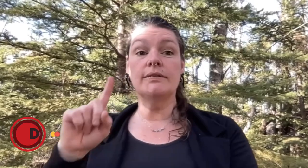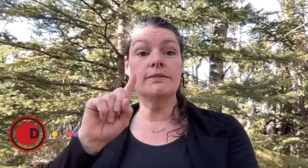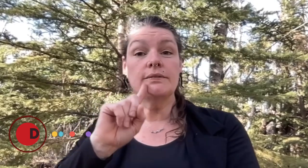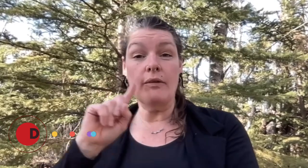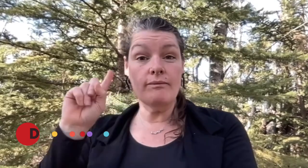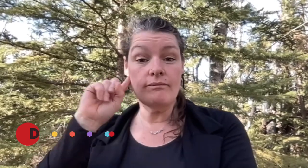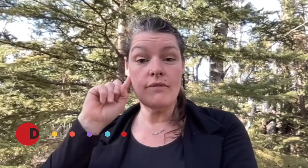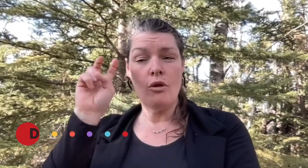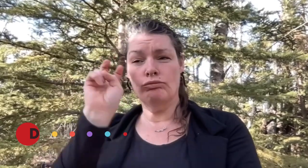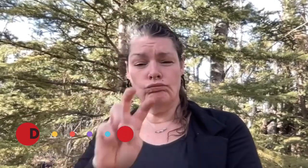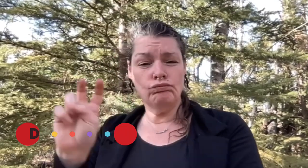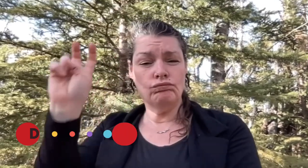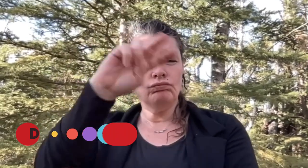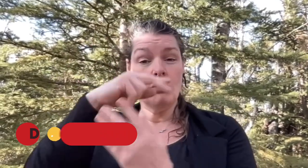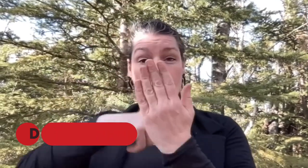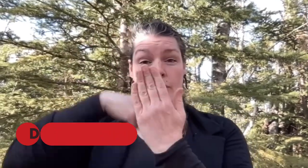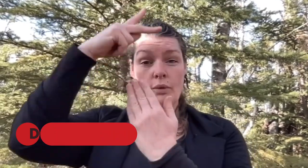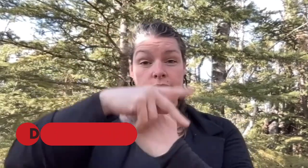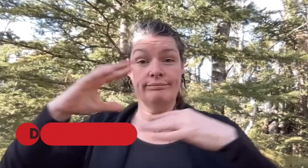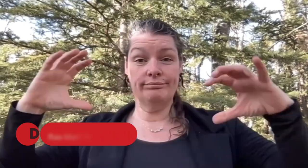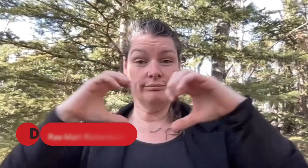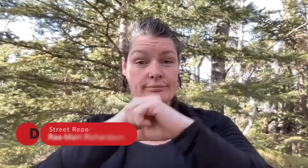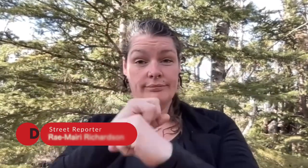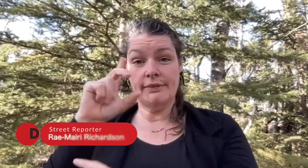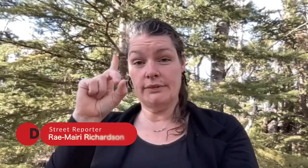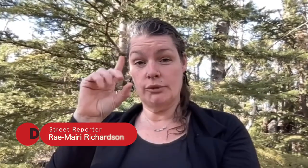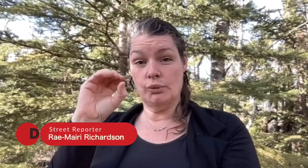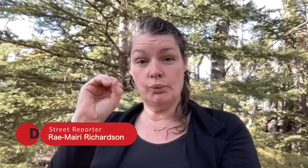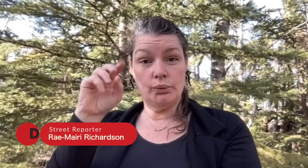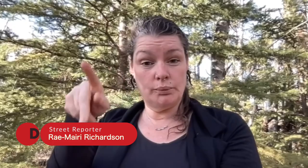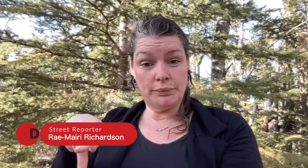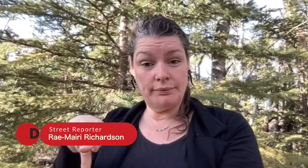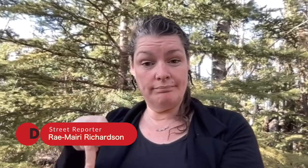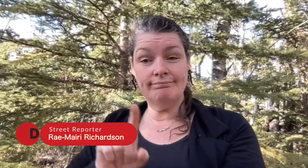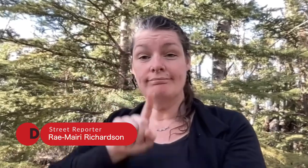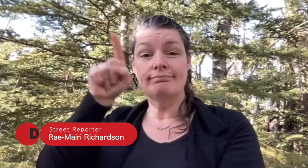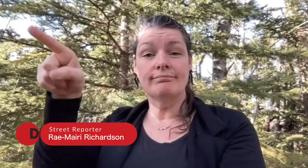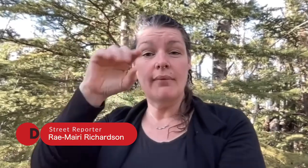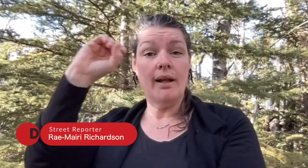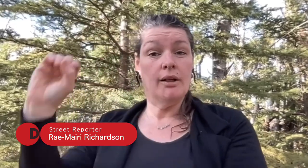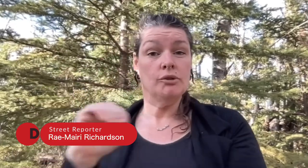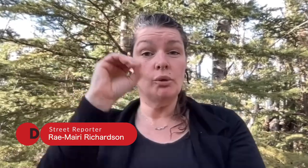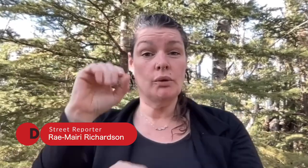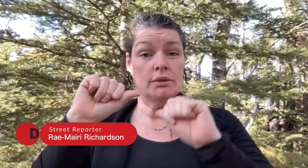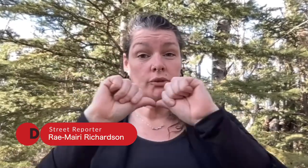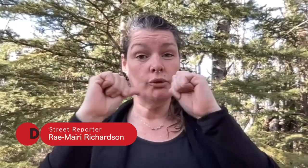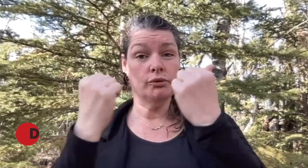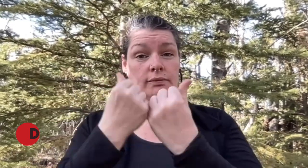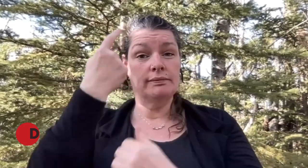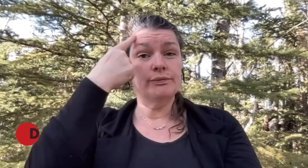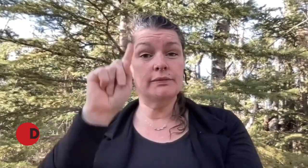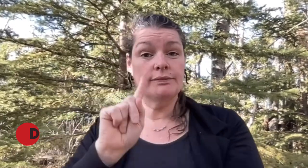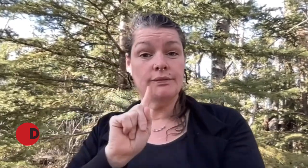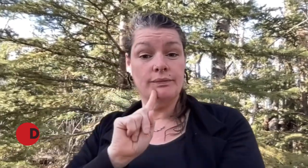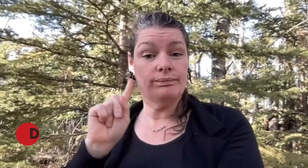The Deaf Outreach Program (DOP) at Ontario Association of the Deaf recently